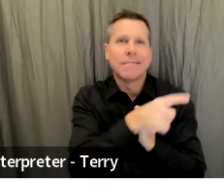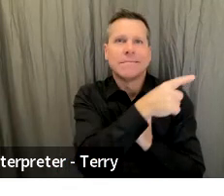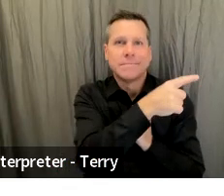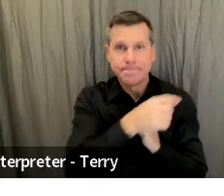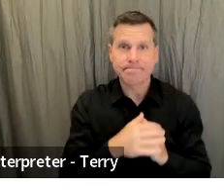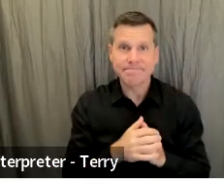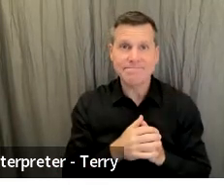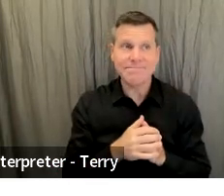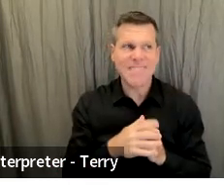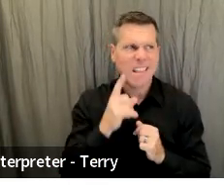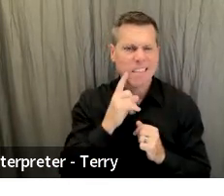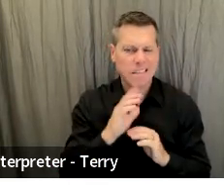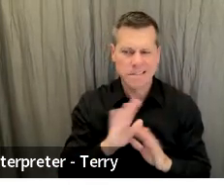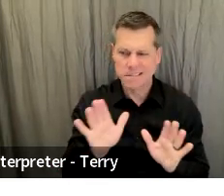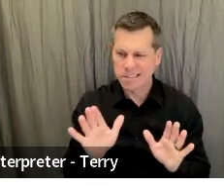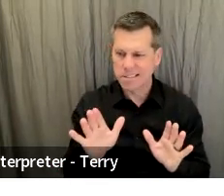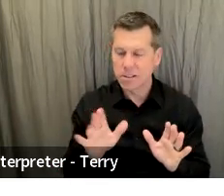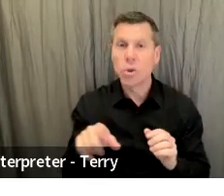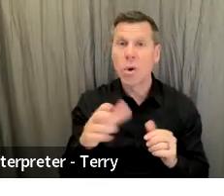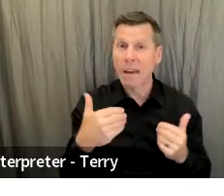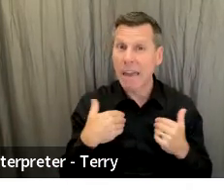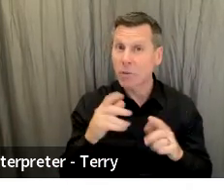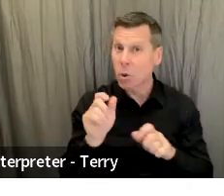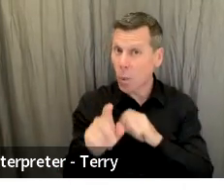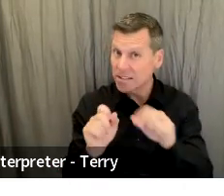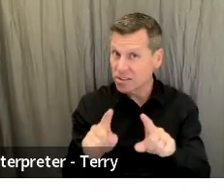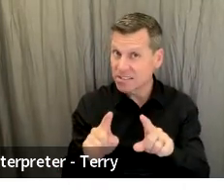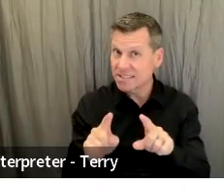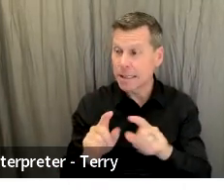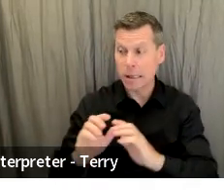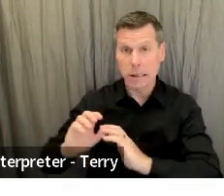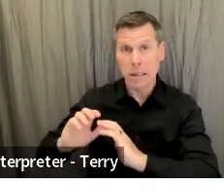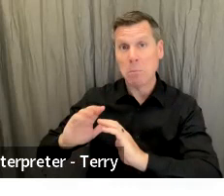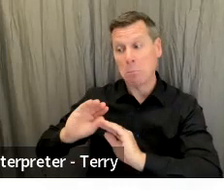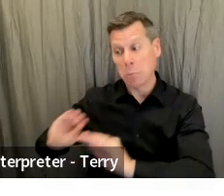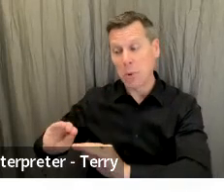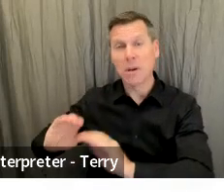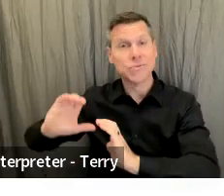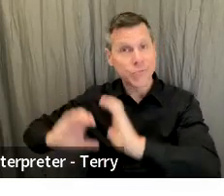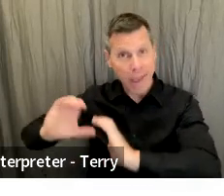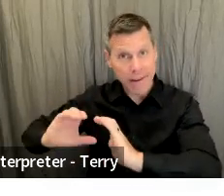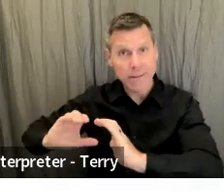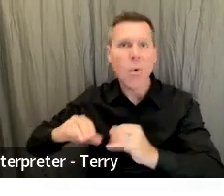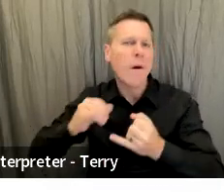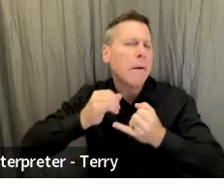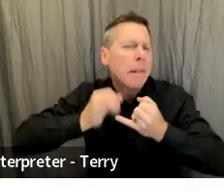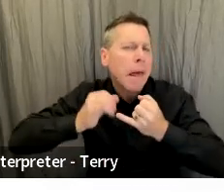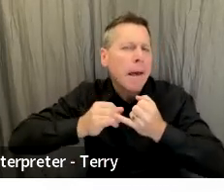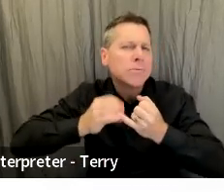If you have any questions, I can talk to you in the chat about it. And then any time at the end we can talk about that.